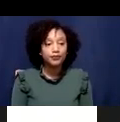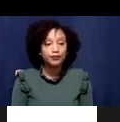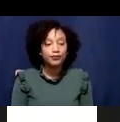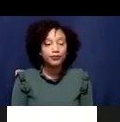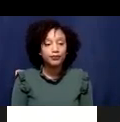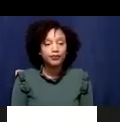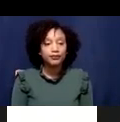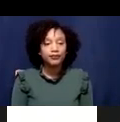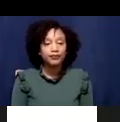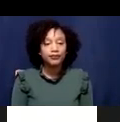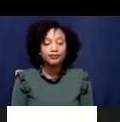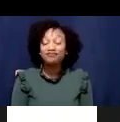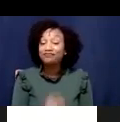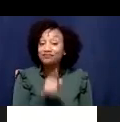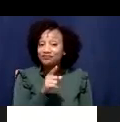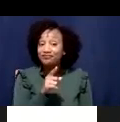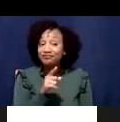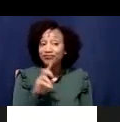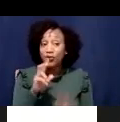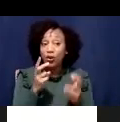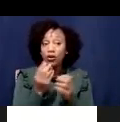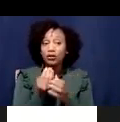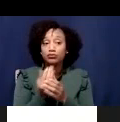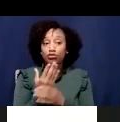This slide is entitled Springboard for the Arts